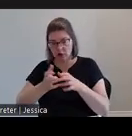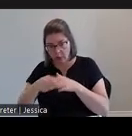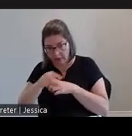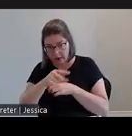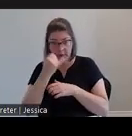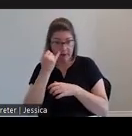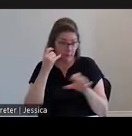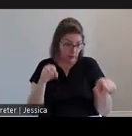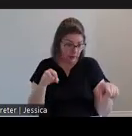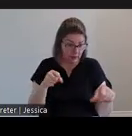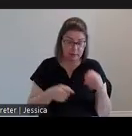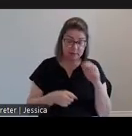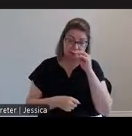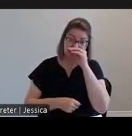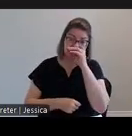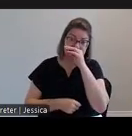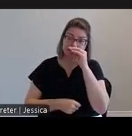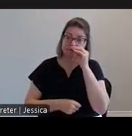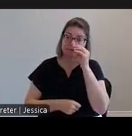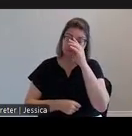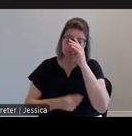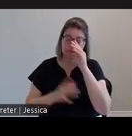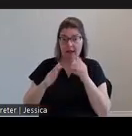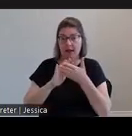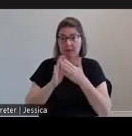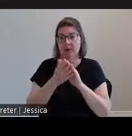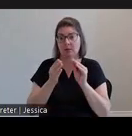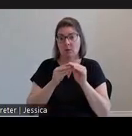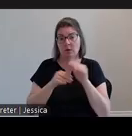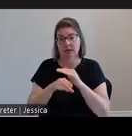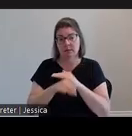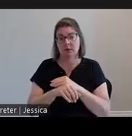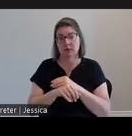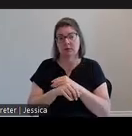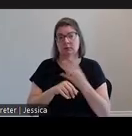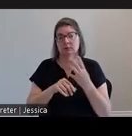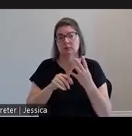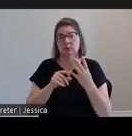can make it more accessible. Sharing any transcripts and also